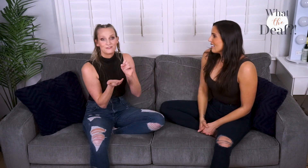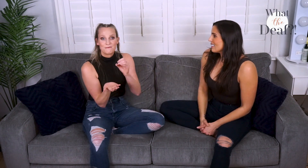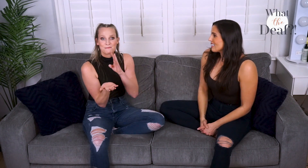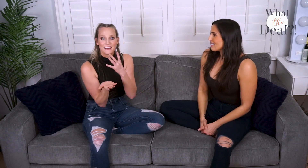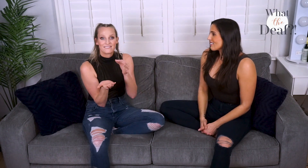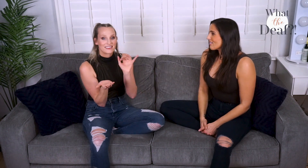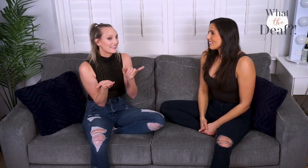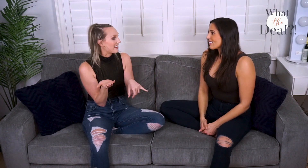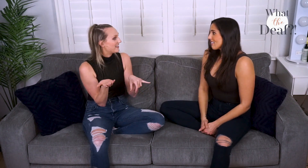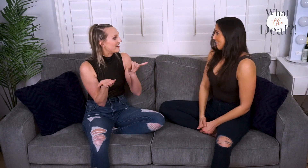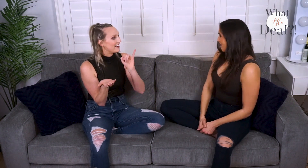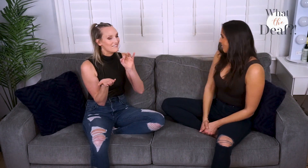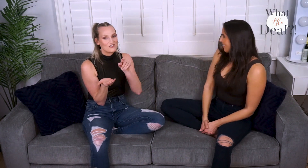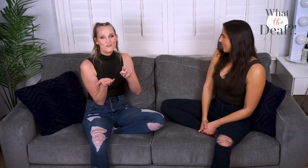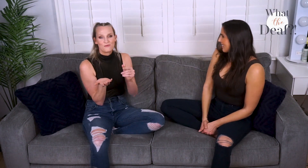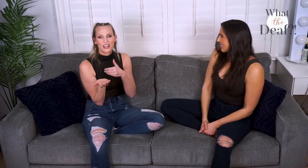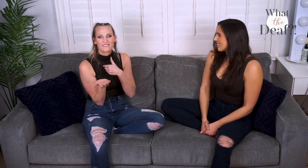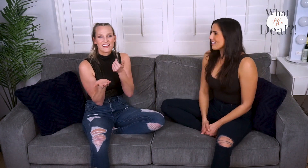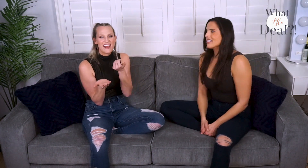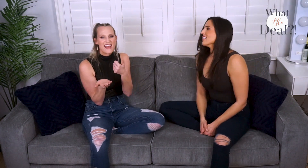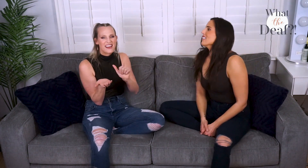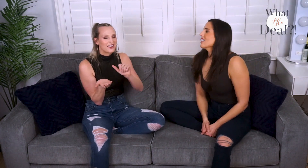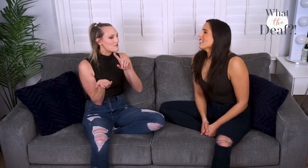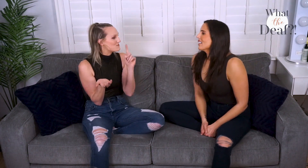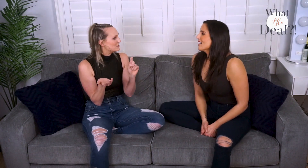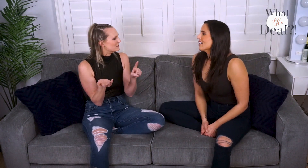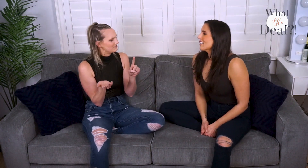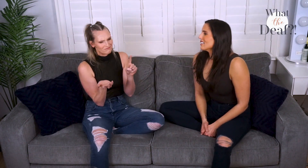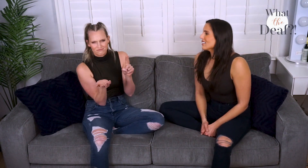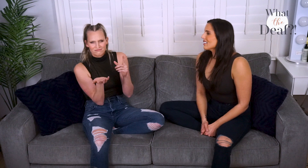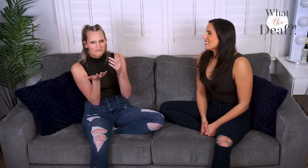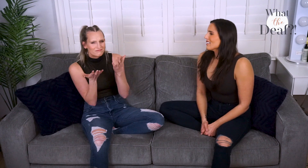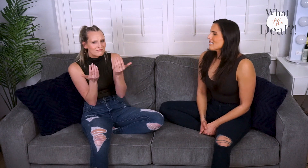Yeah, so speaking of that, if you guys have any questions